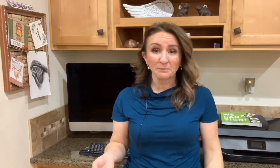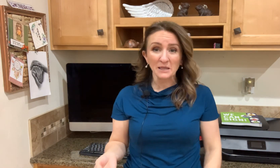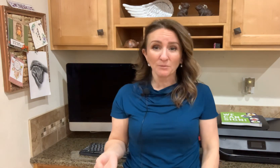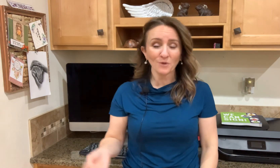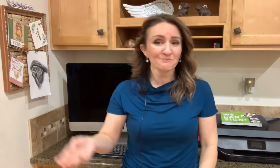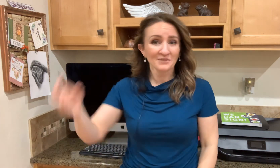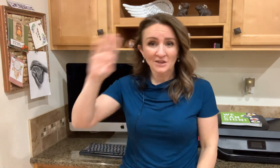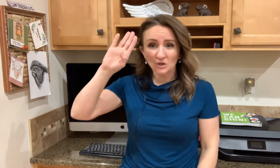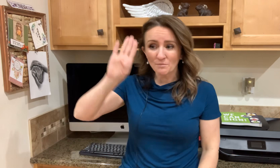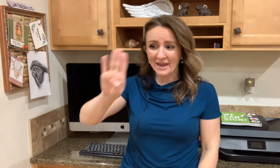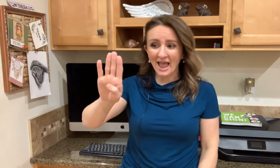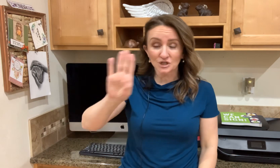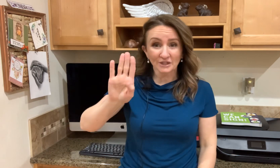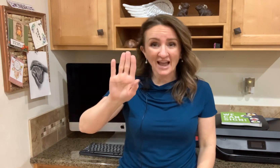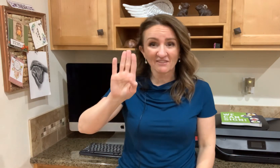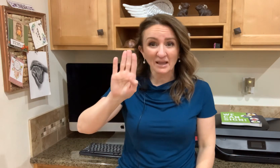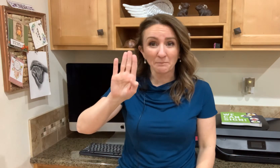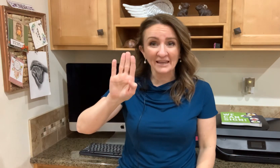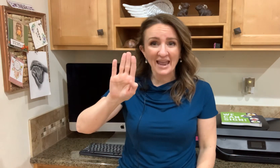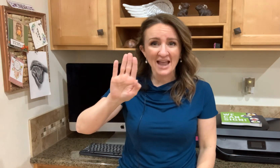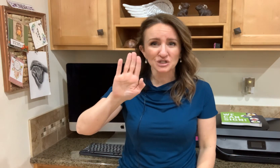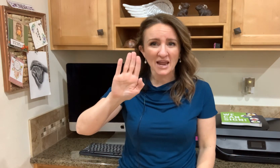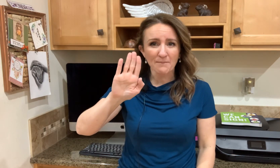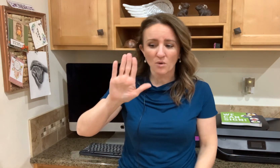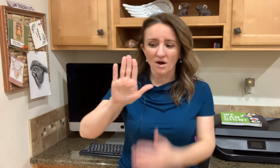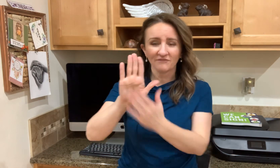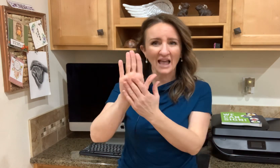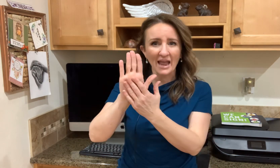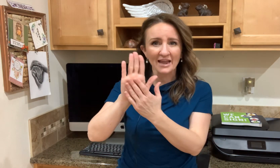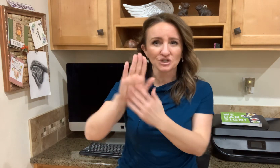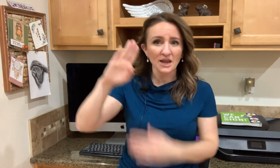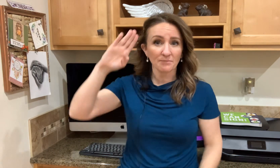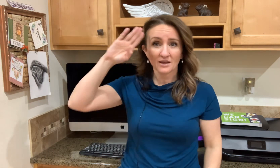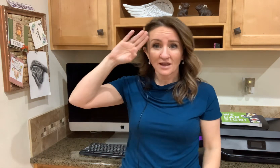people, you make actually kind of like a B handshape or a flat handshape, and you